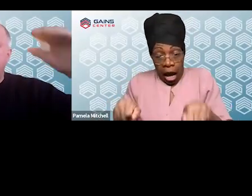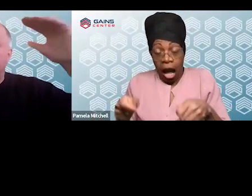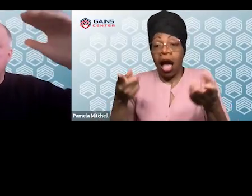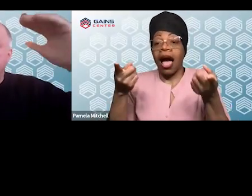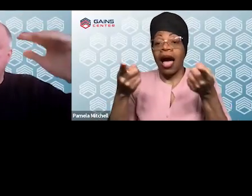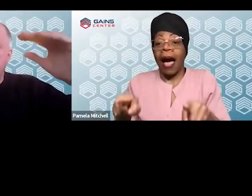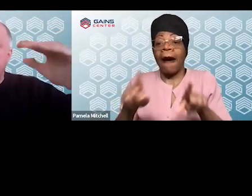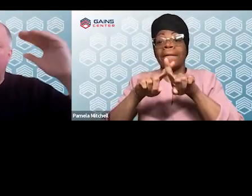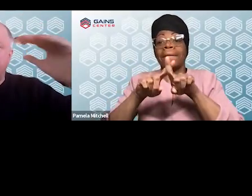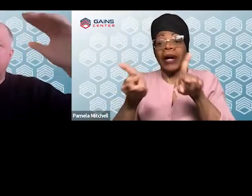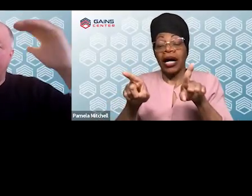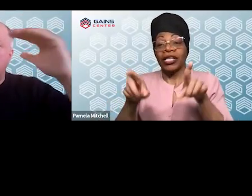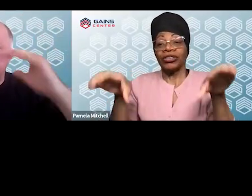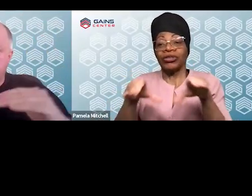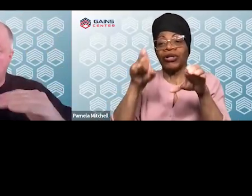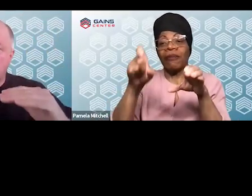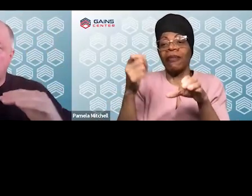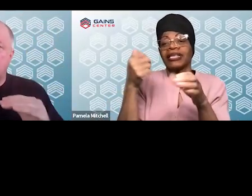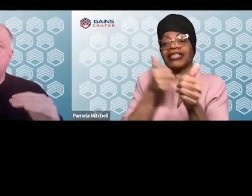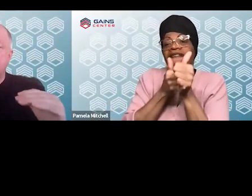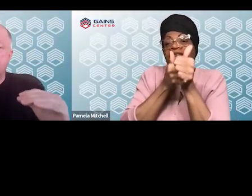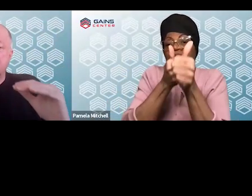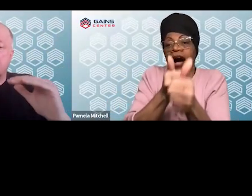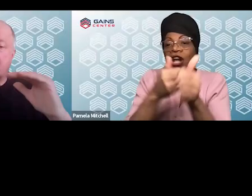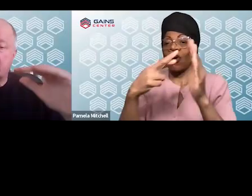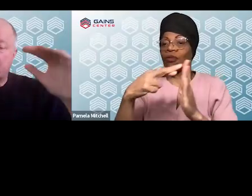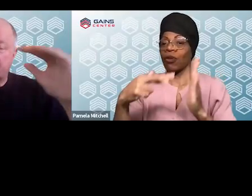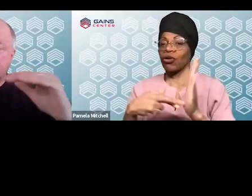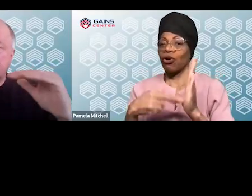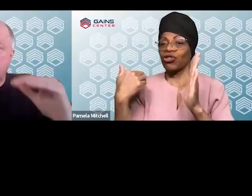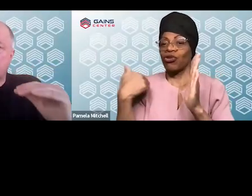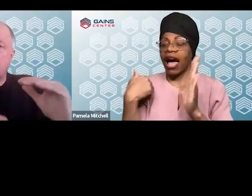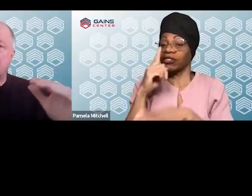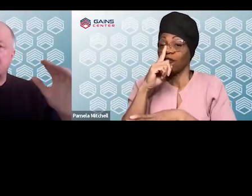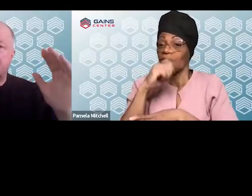But in order to do that, you have to follow the protocol. There are some fraud prevention guardrails